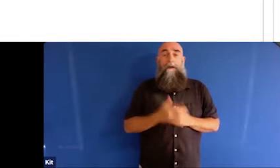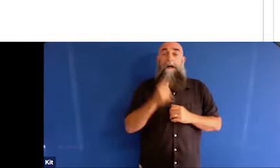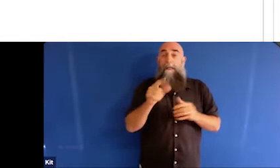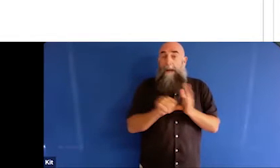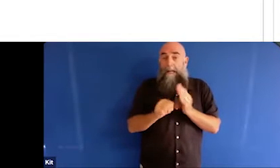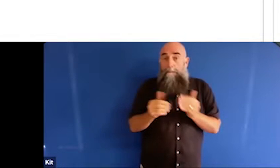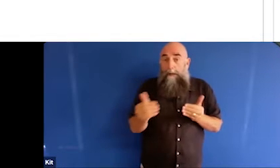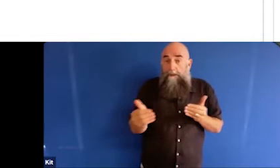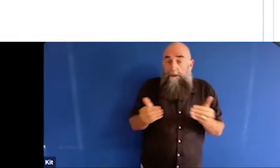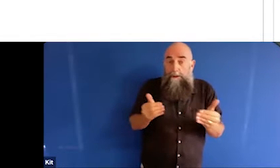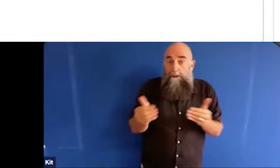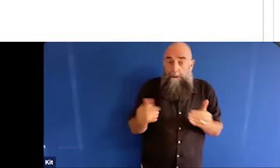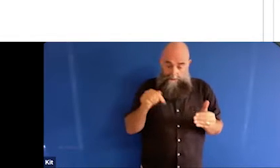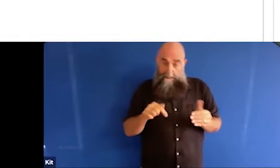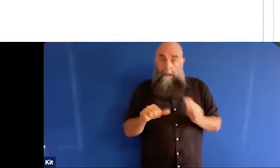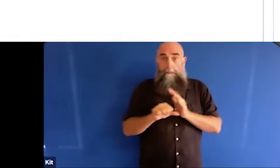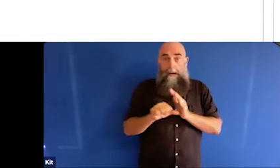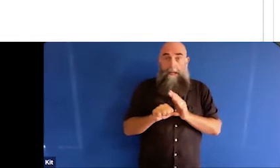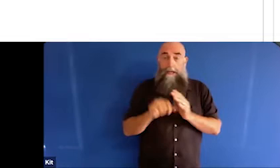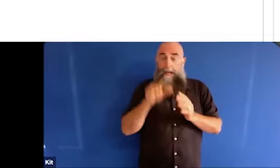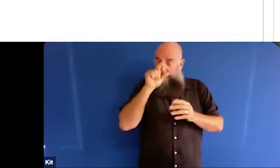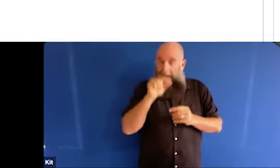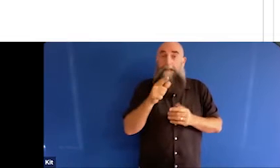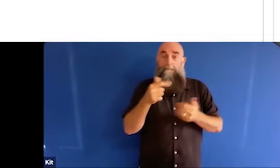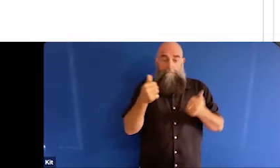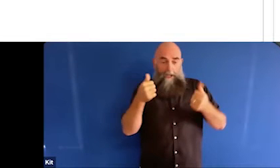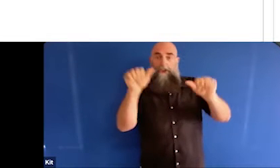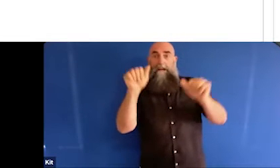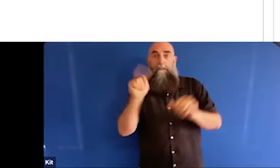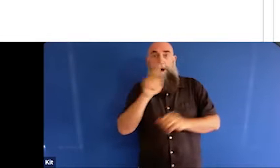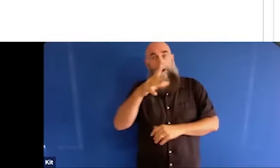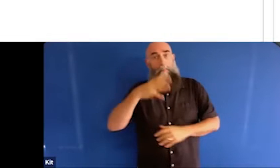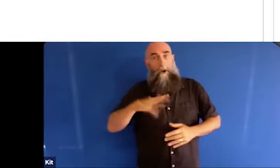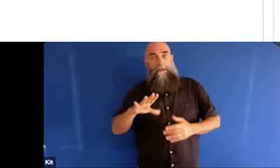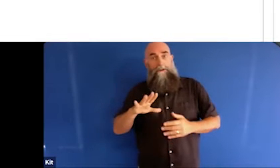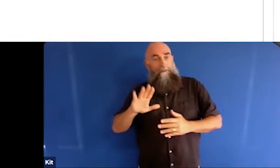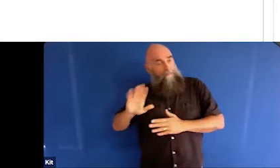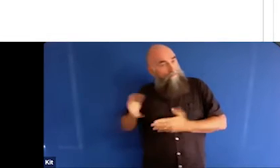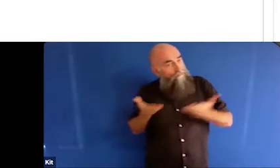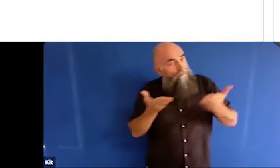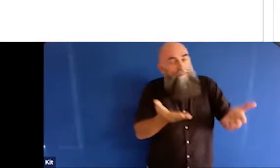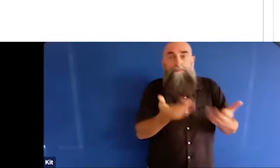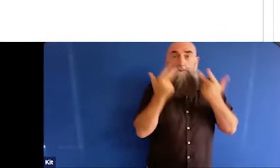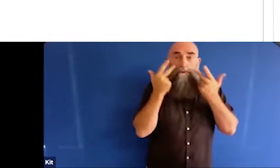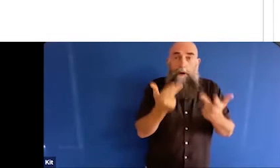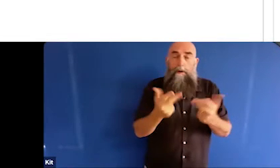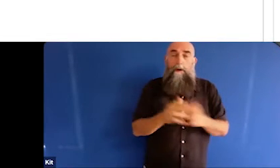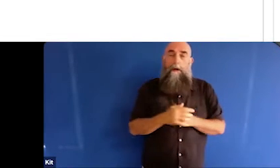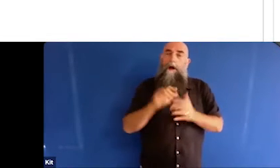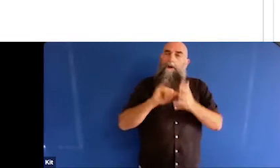strong enough to deliver on absolutely everything you've undertaken to? The viability criterion is